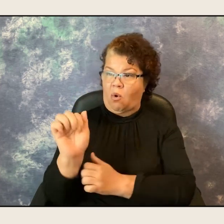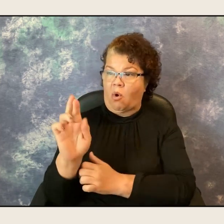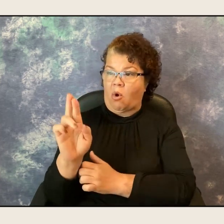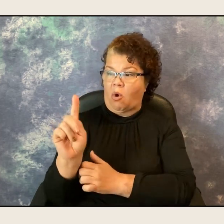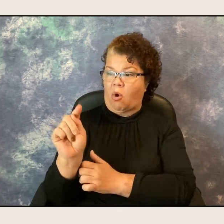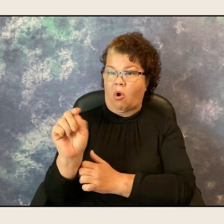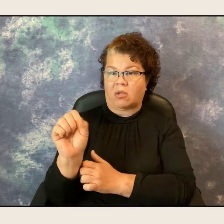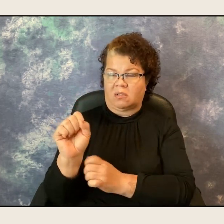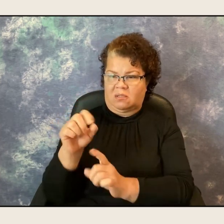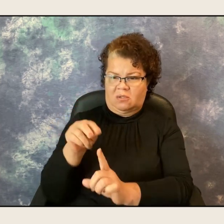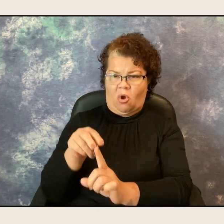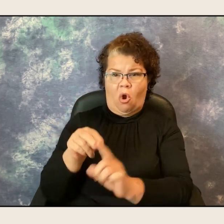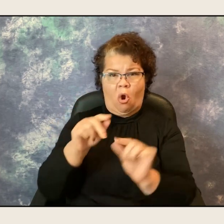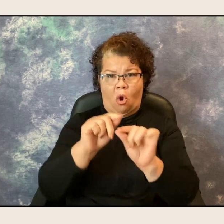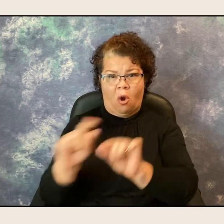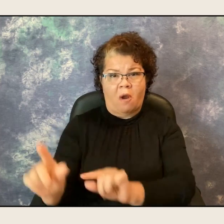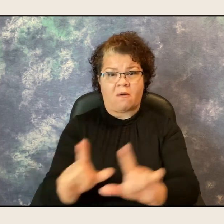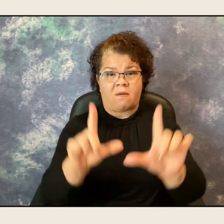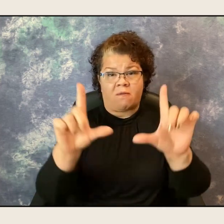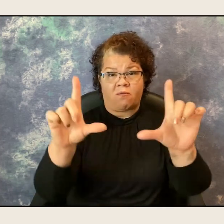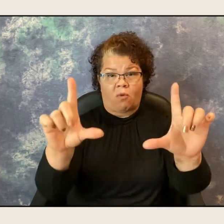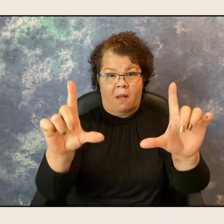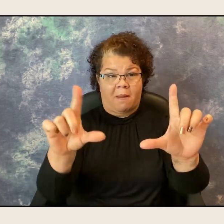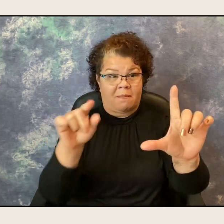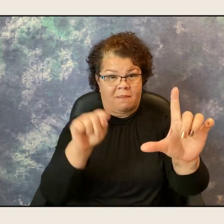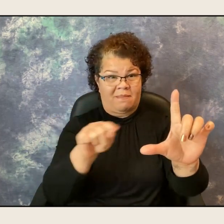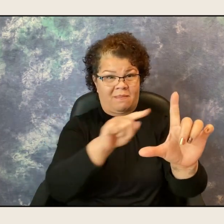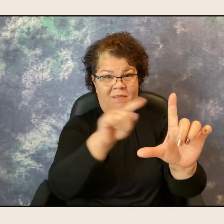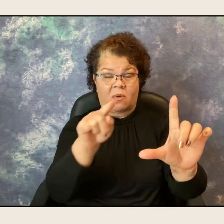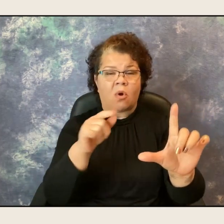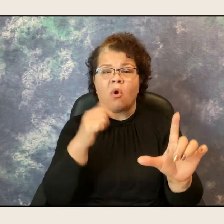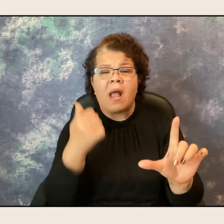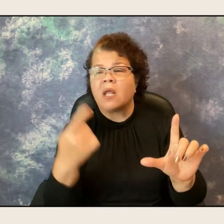or anybody can save humanity. I'm going to start there.